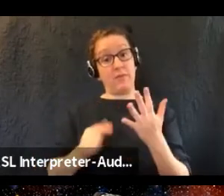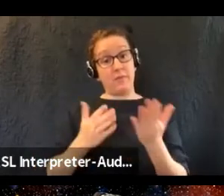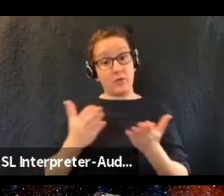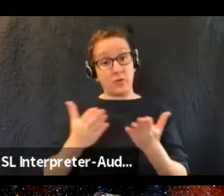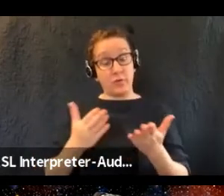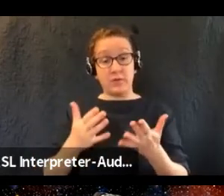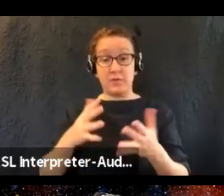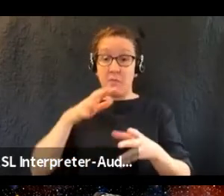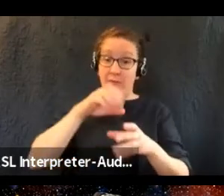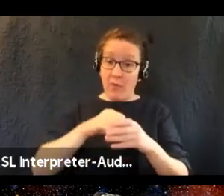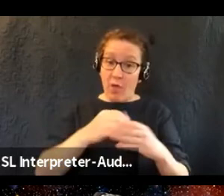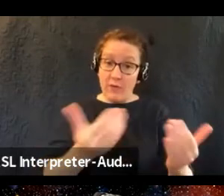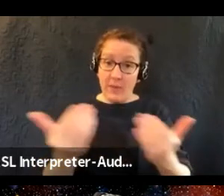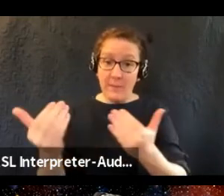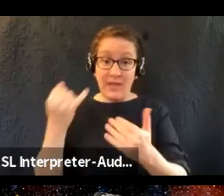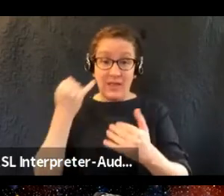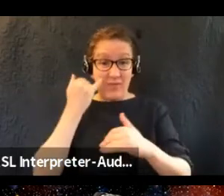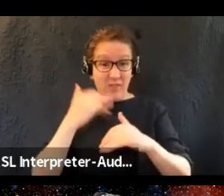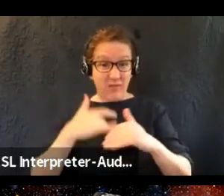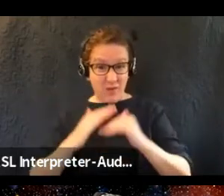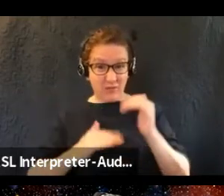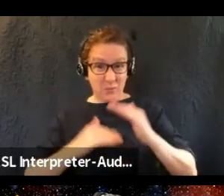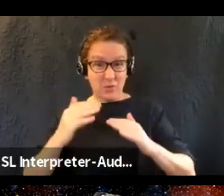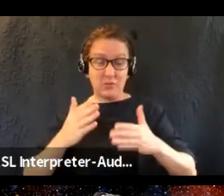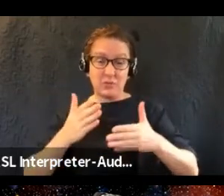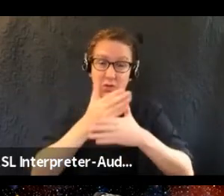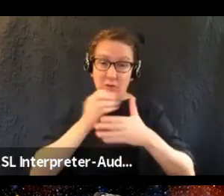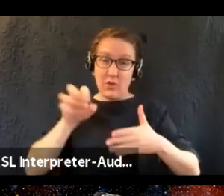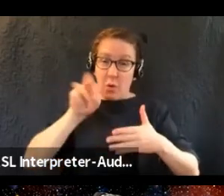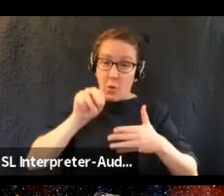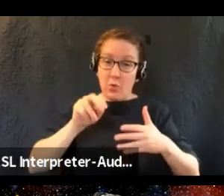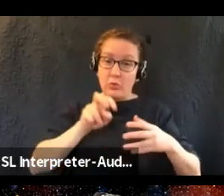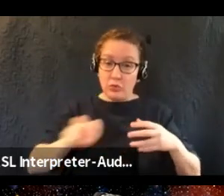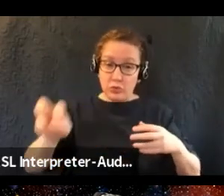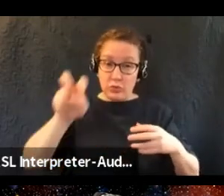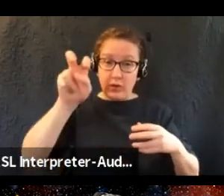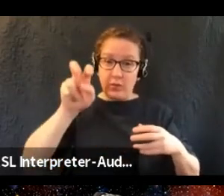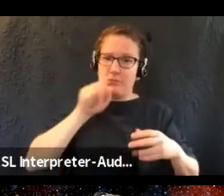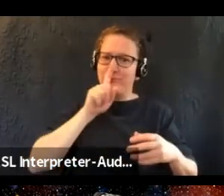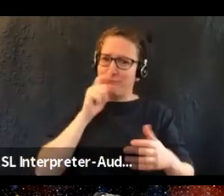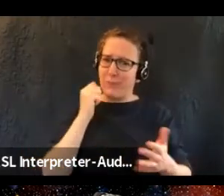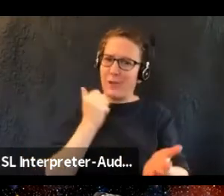them, if they feel comfortable and sharing their own journey really helps open up the